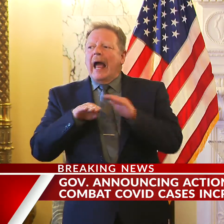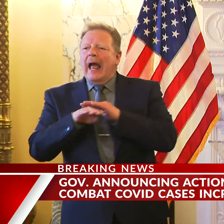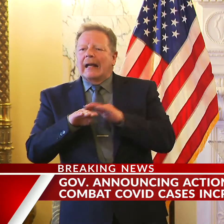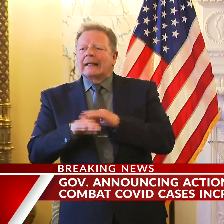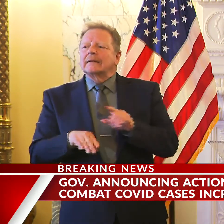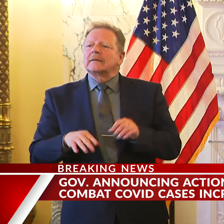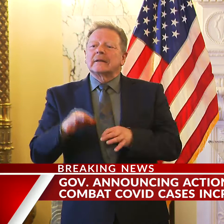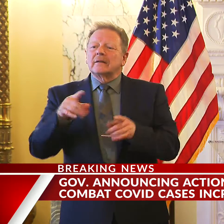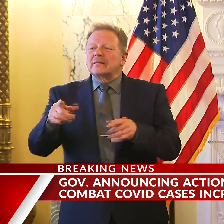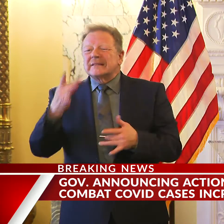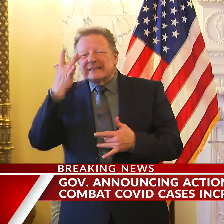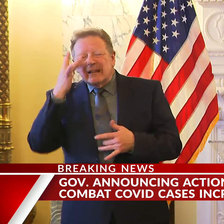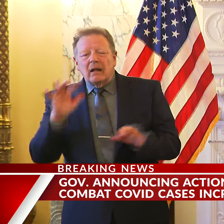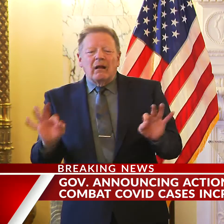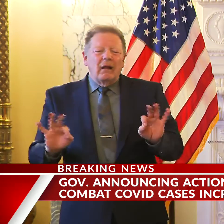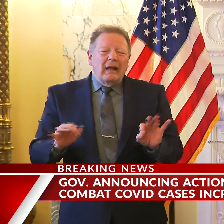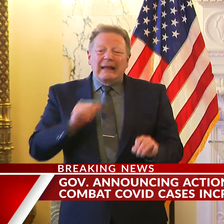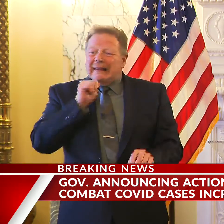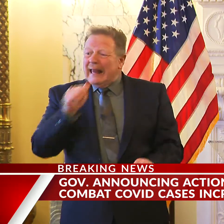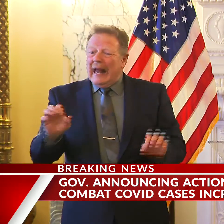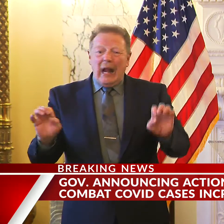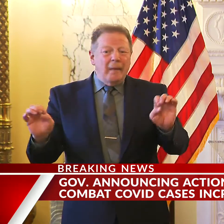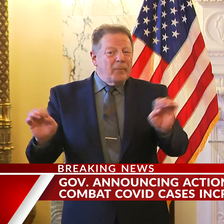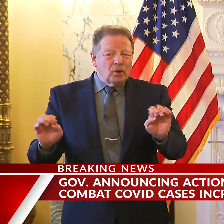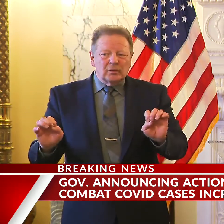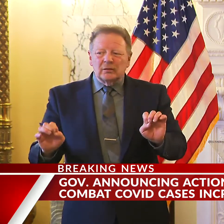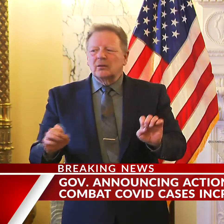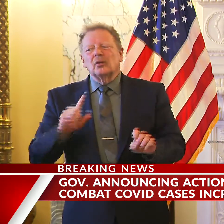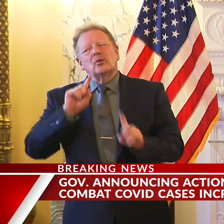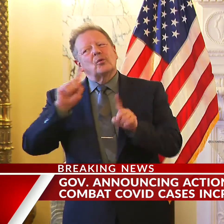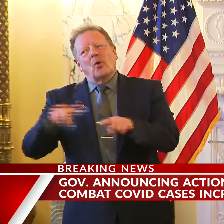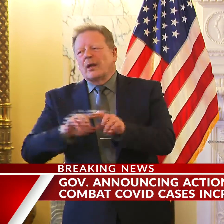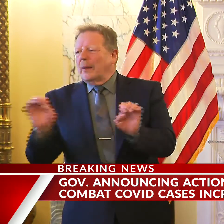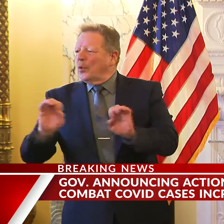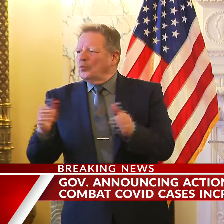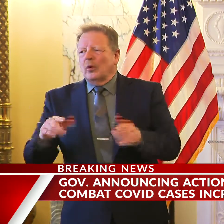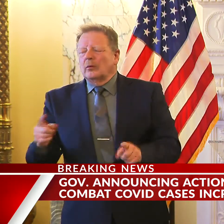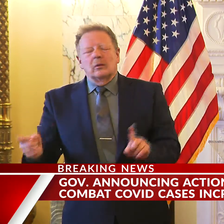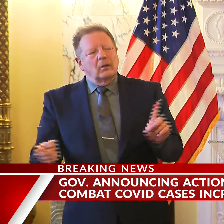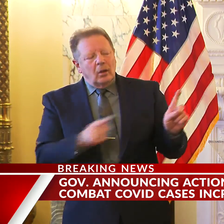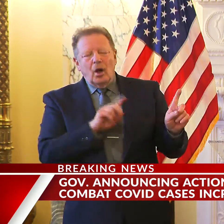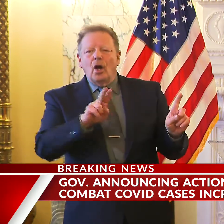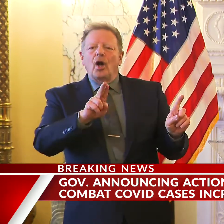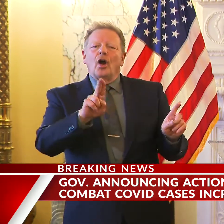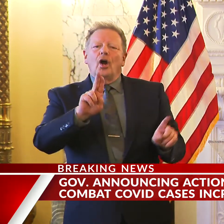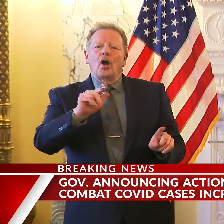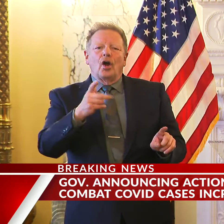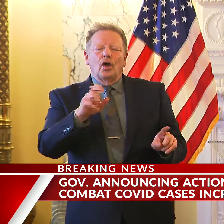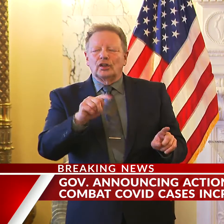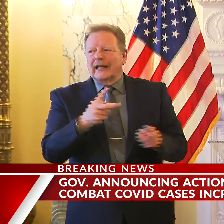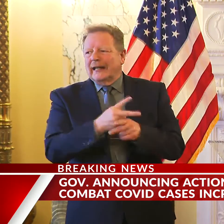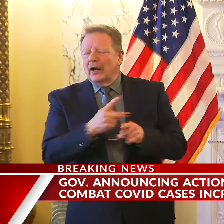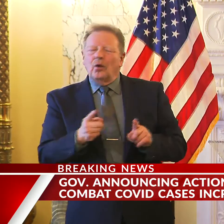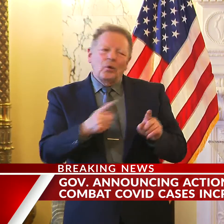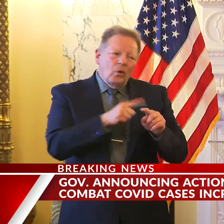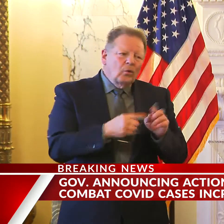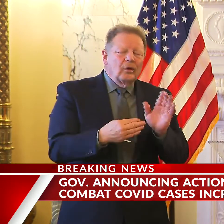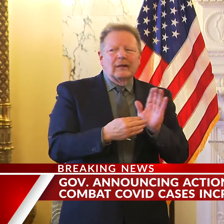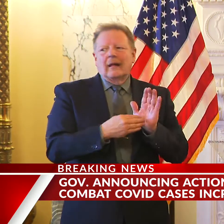GO TO OUR EMERGENCY ROOMS. IF YOU HAVE A TRUE EMERGENCY THAT YOU NEED TO GO TO PLEASE ACCESS URGENT CARE CENTERS,